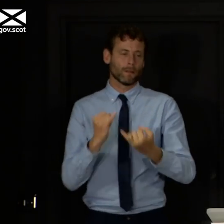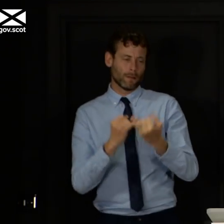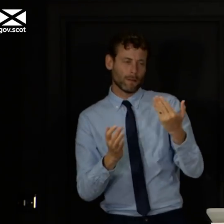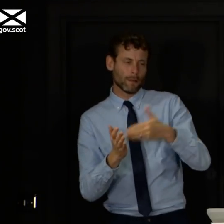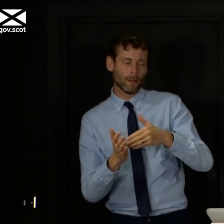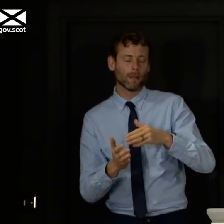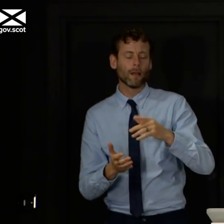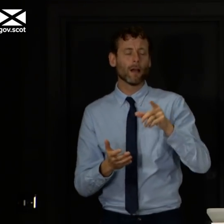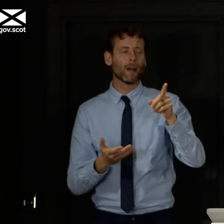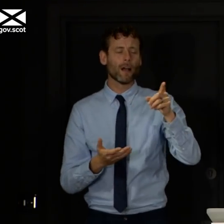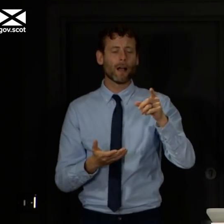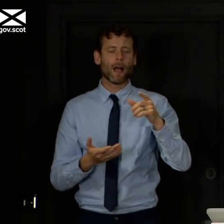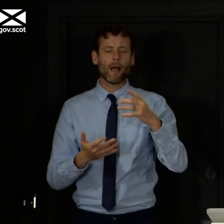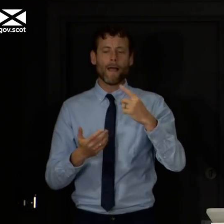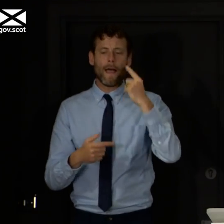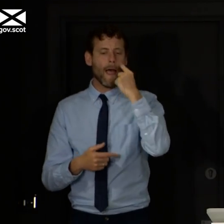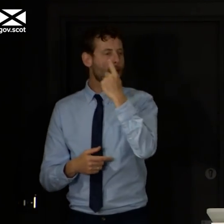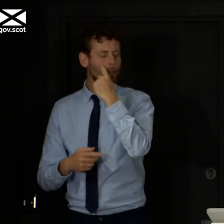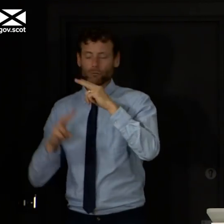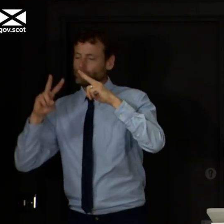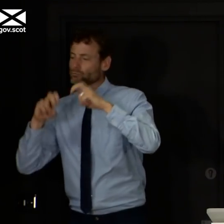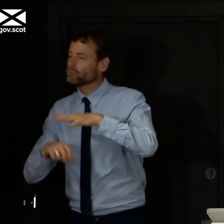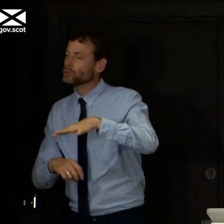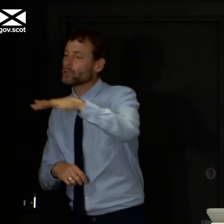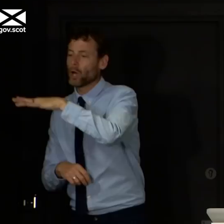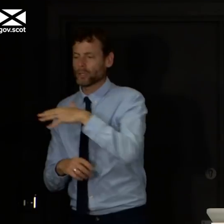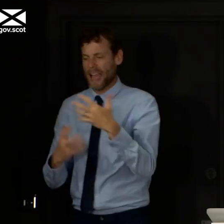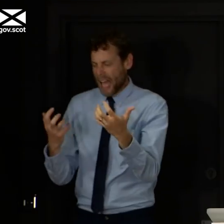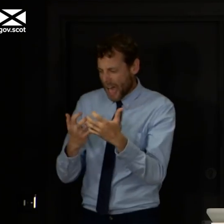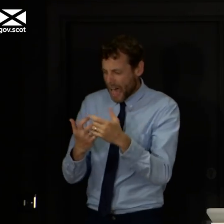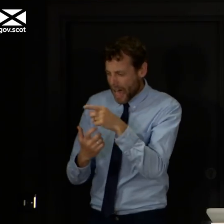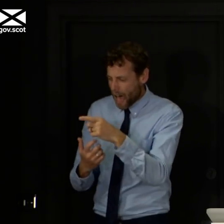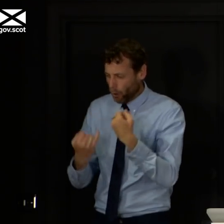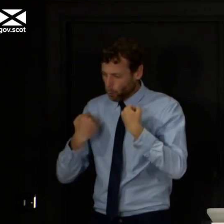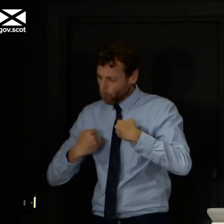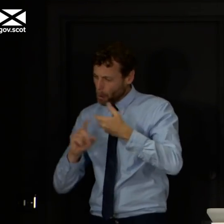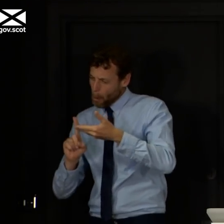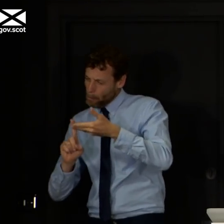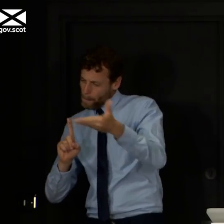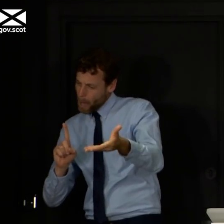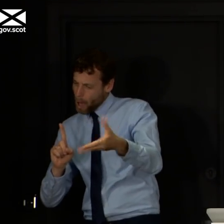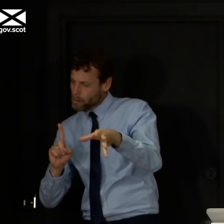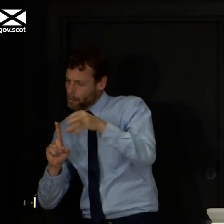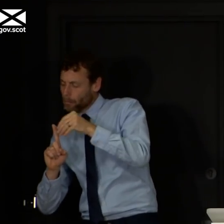evidence around how and where this virus most transmits, I was talking about this yesterday,